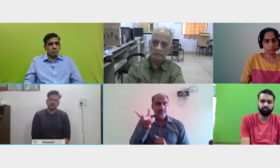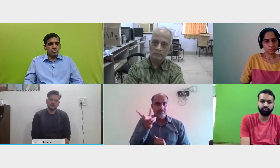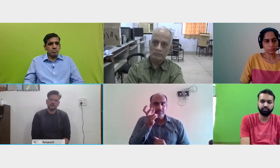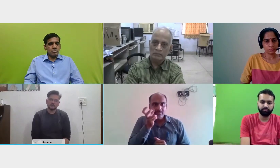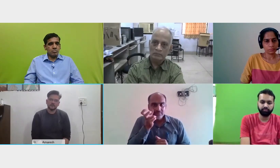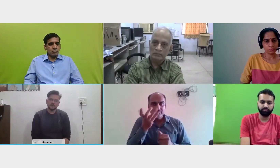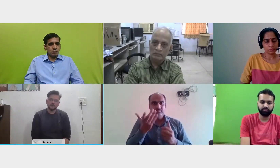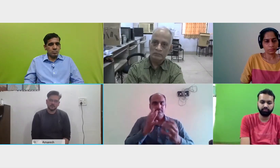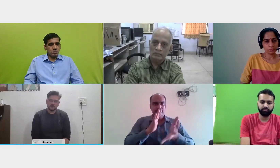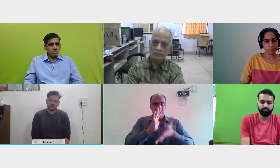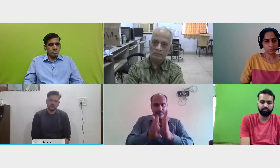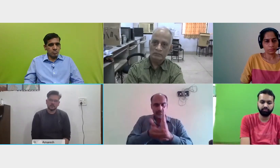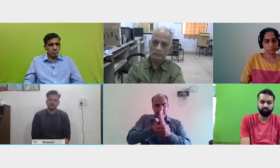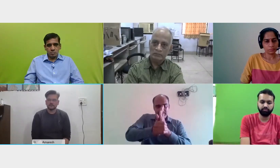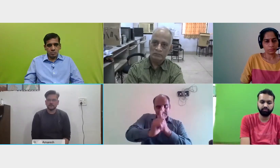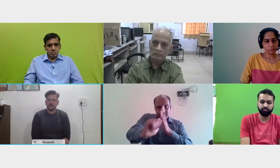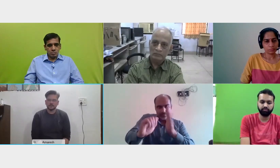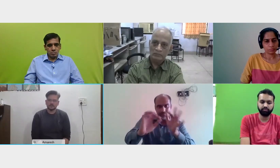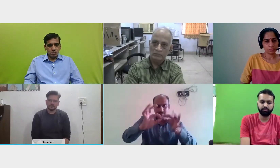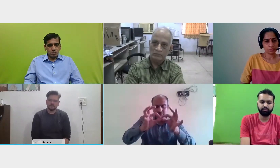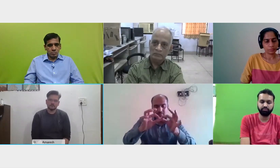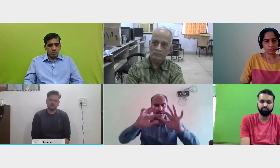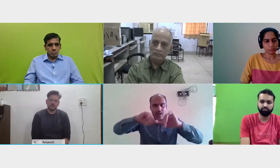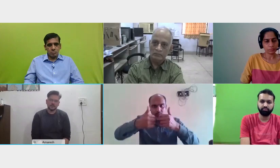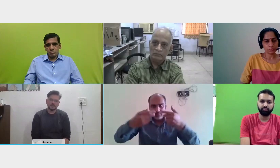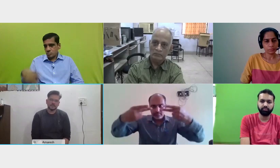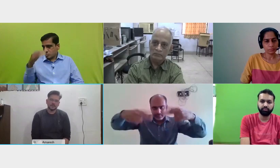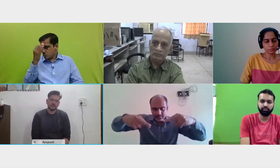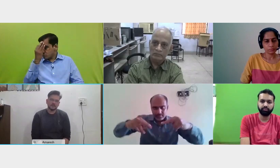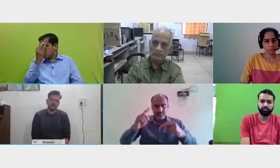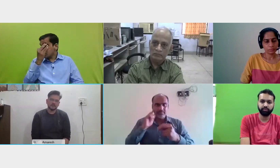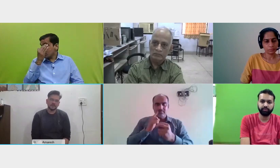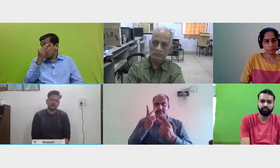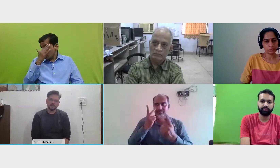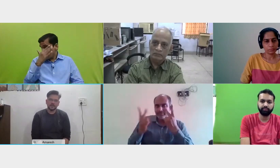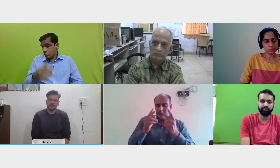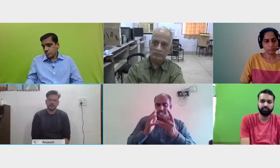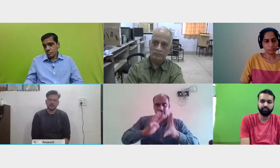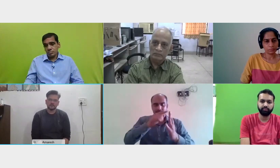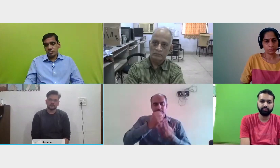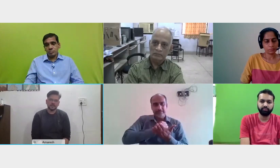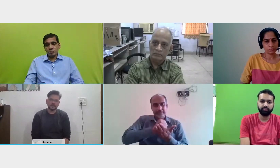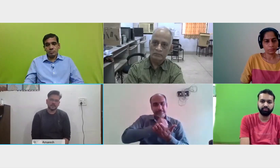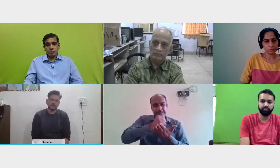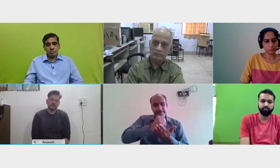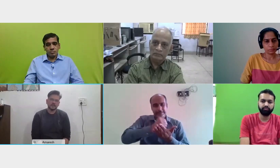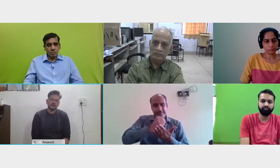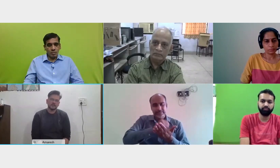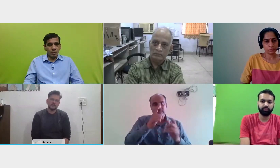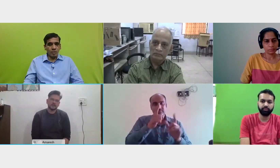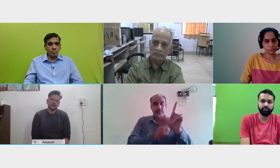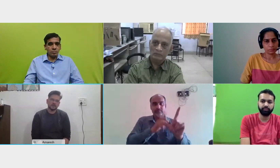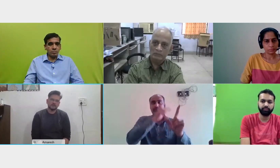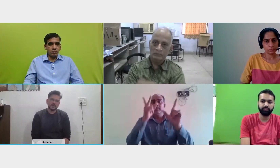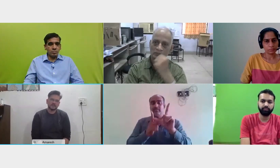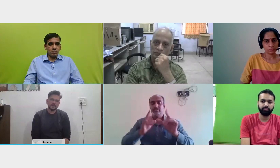and it has lot of topics and how to interpret and how to translate and a lot of practice